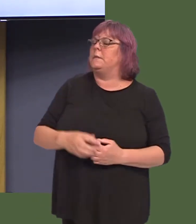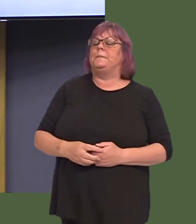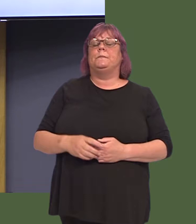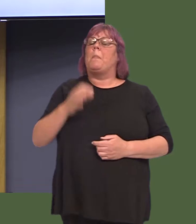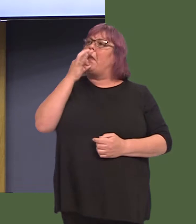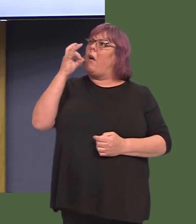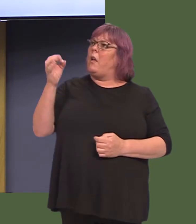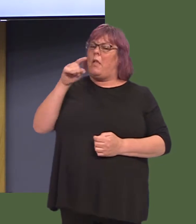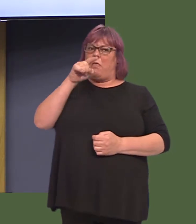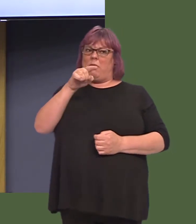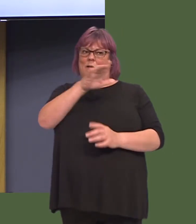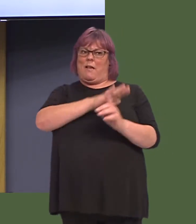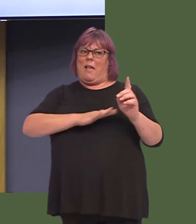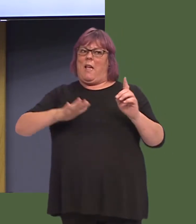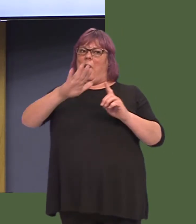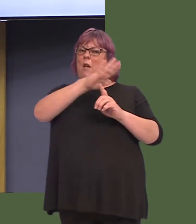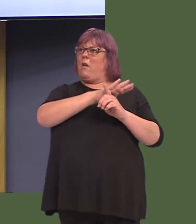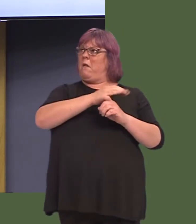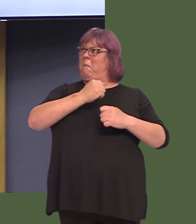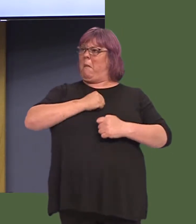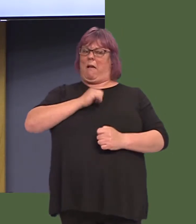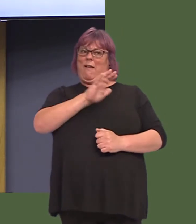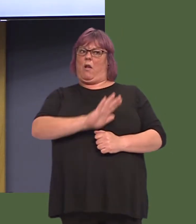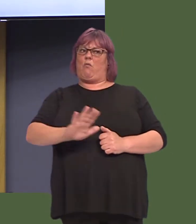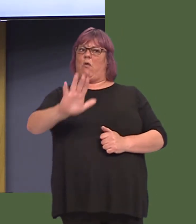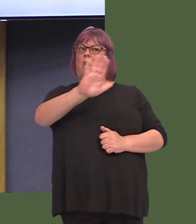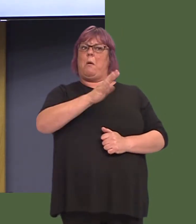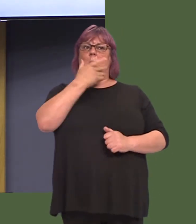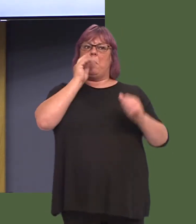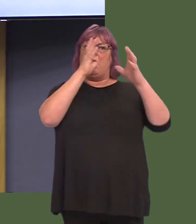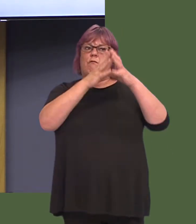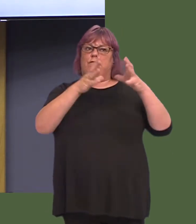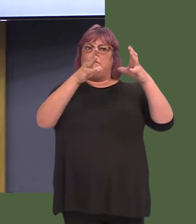growing area, this vitally important area, a part of my constituency, there will be very